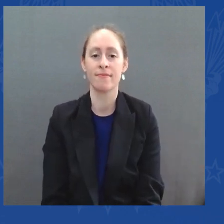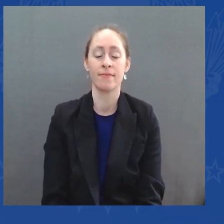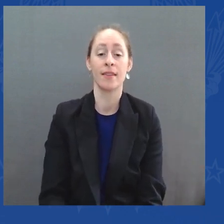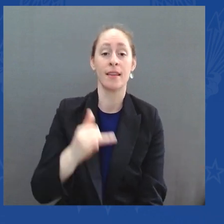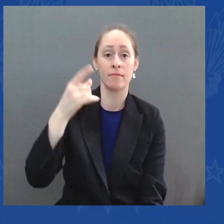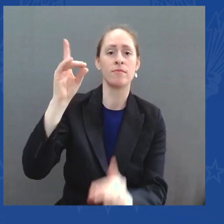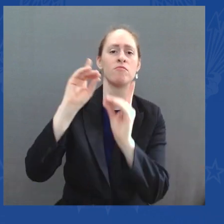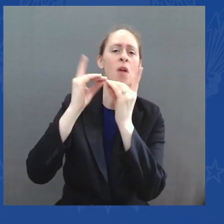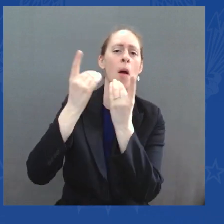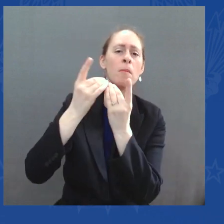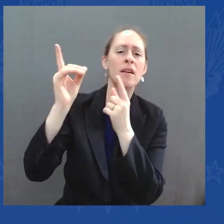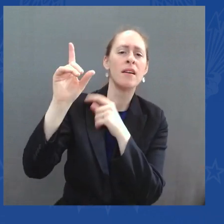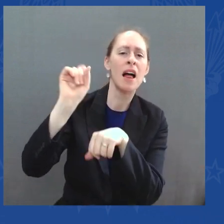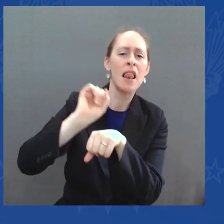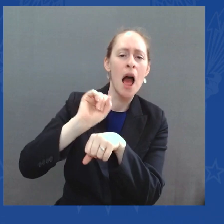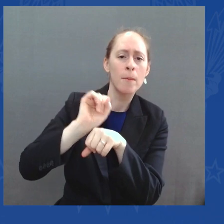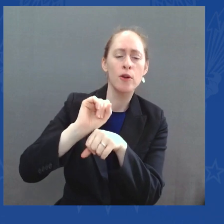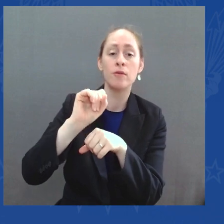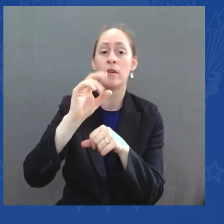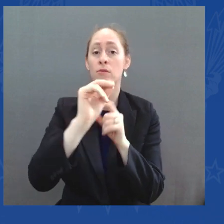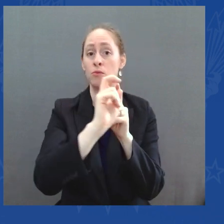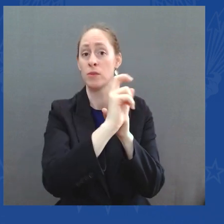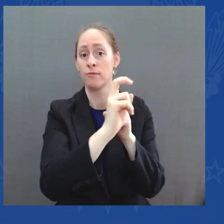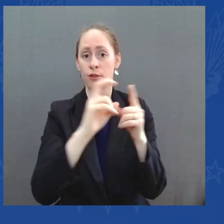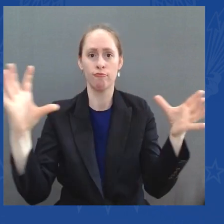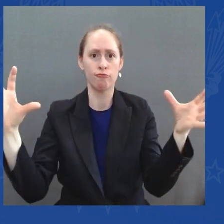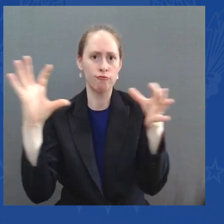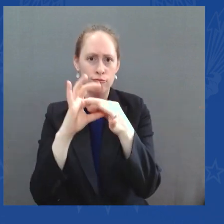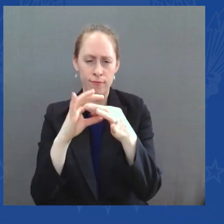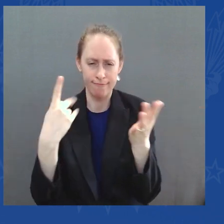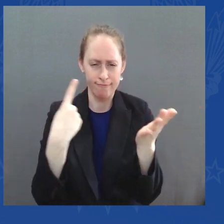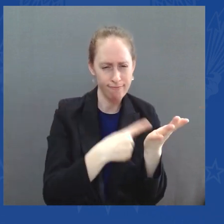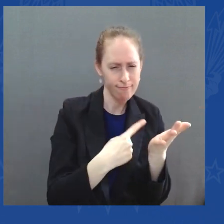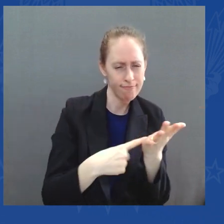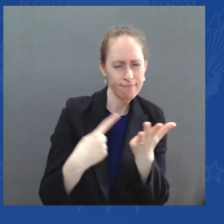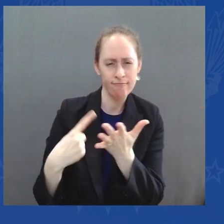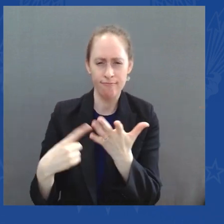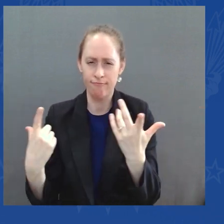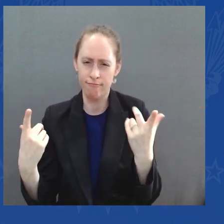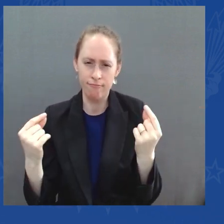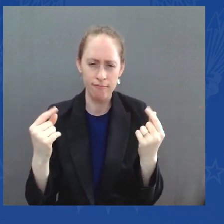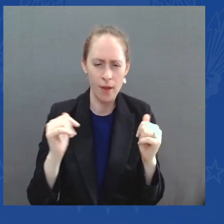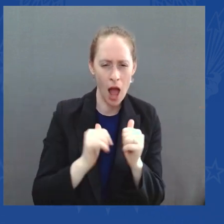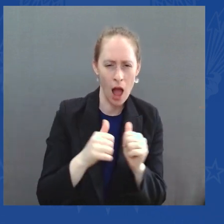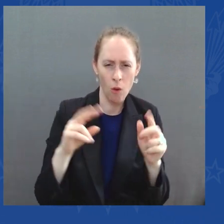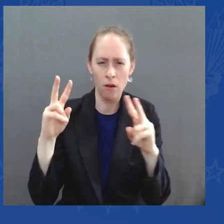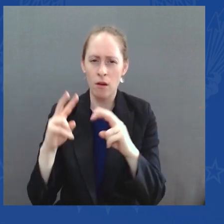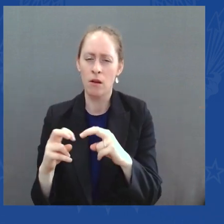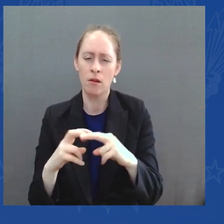And when we heard that there were long wait times in many states for people wanting to get their commercial driver's licenses --